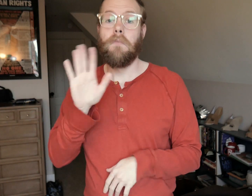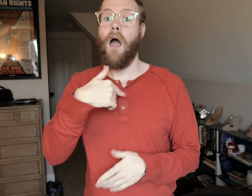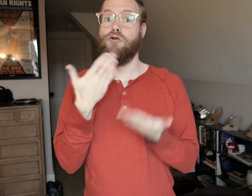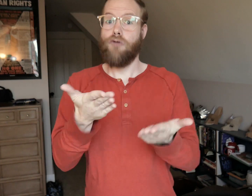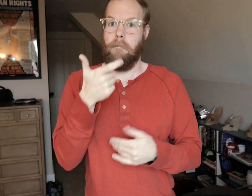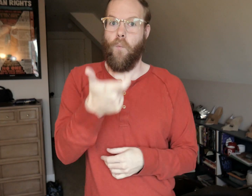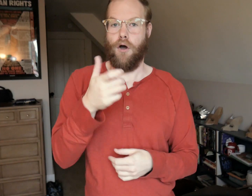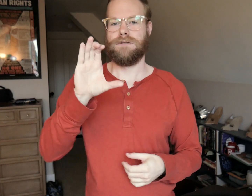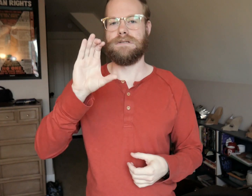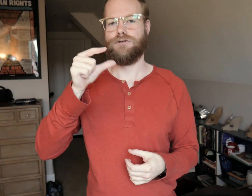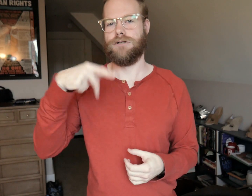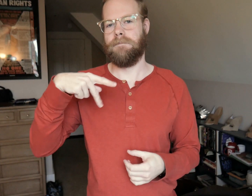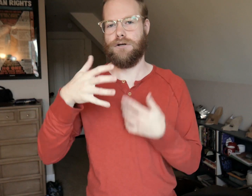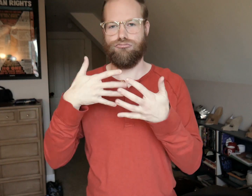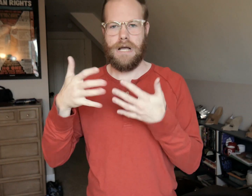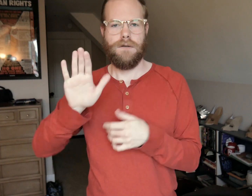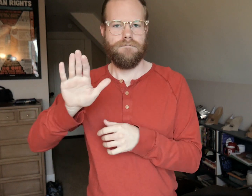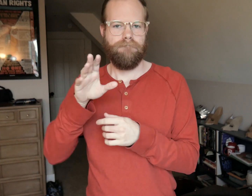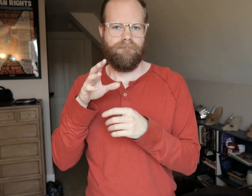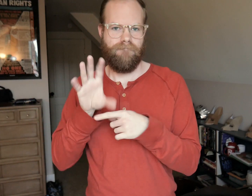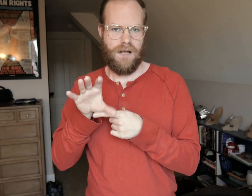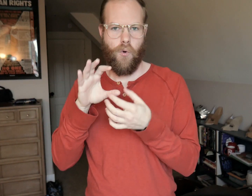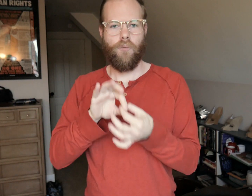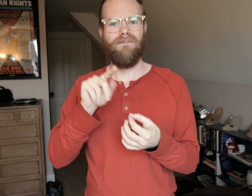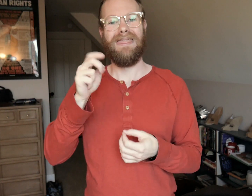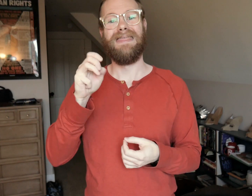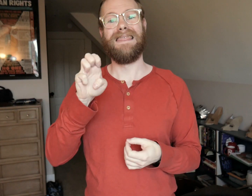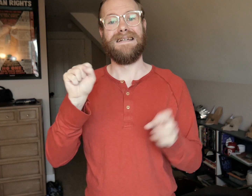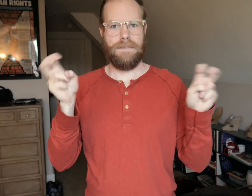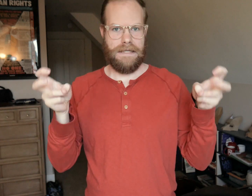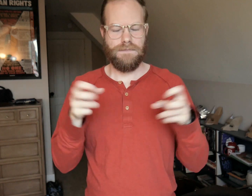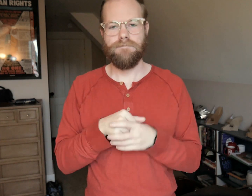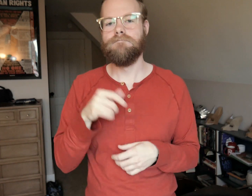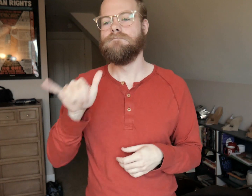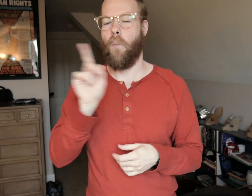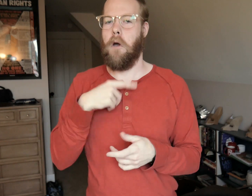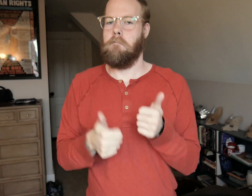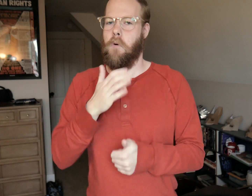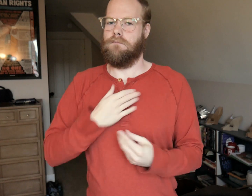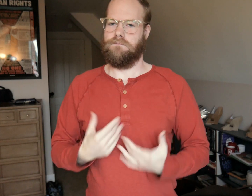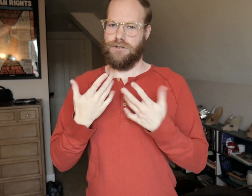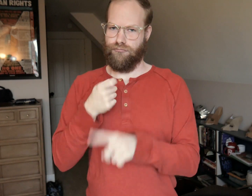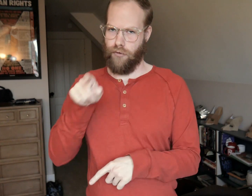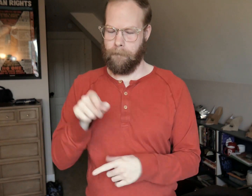I would recommend you watch CGP Grey’s video about themes, this is where I’m taking most of my inspiration from.